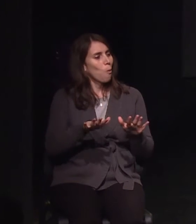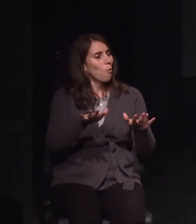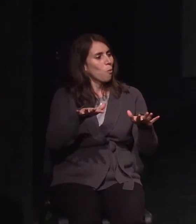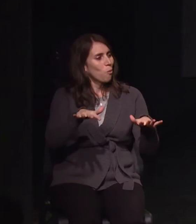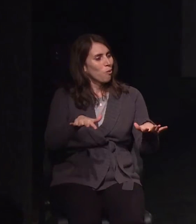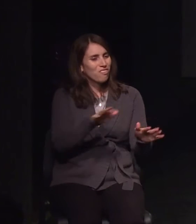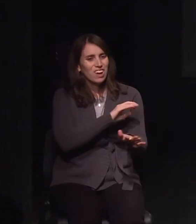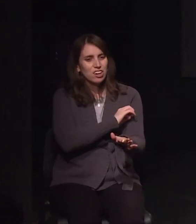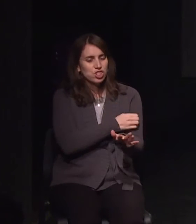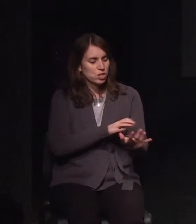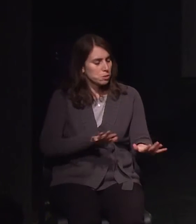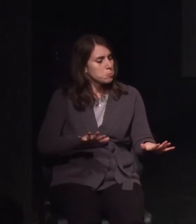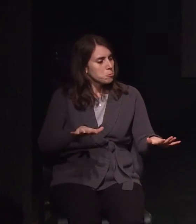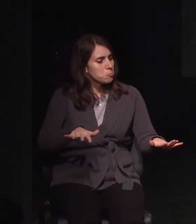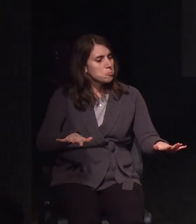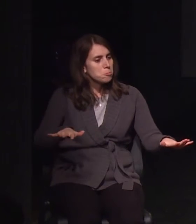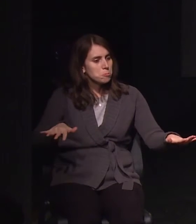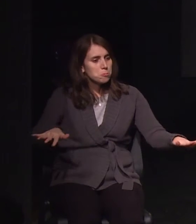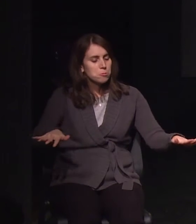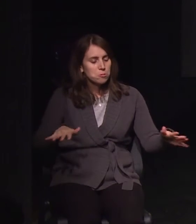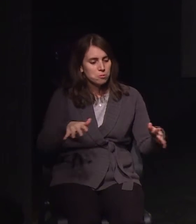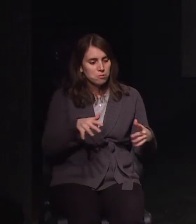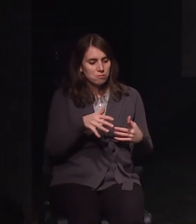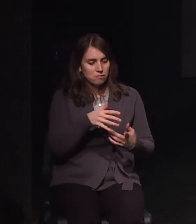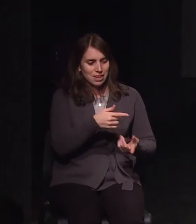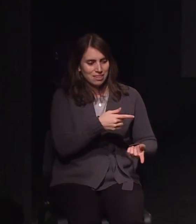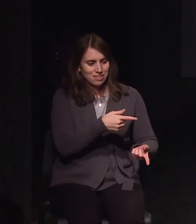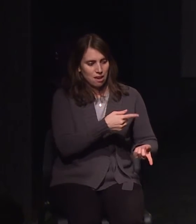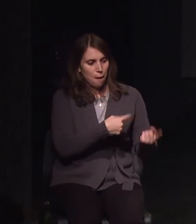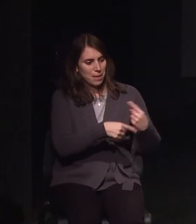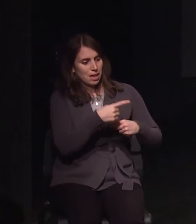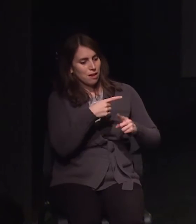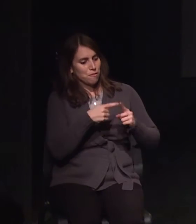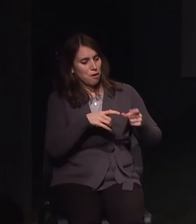It comes from places that are not attractive, that are bad, and come from like my wearing